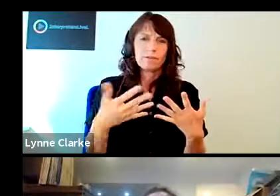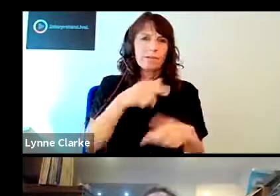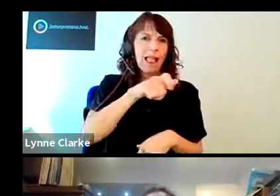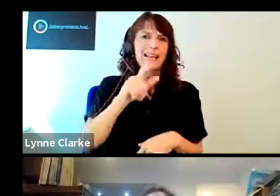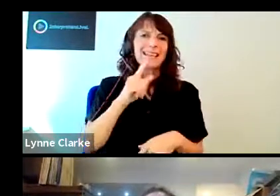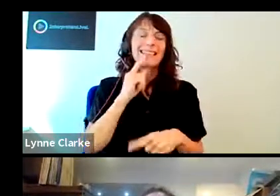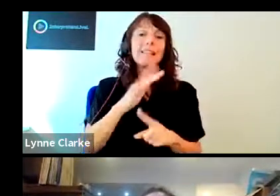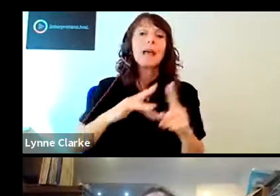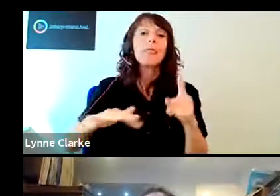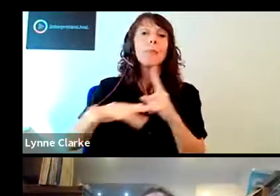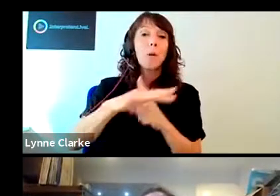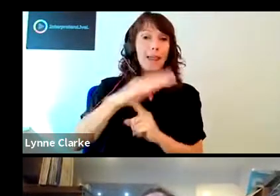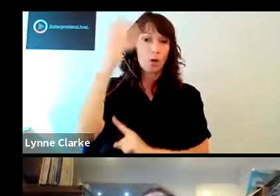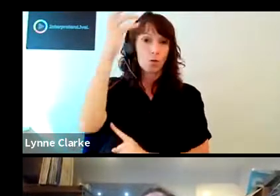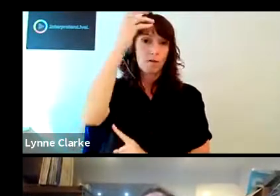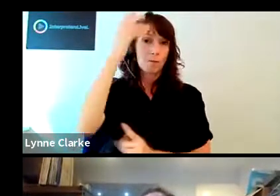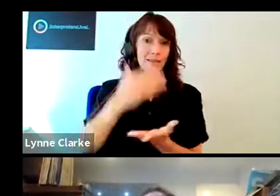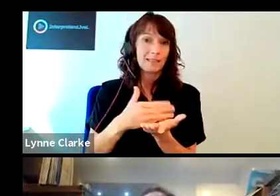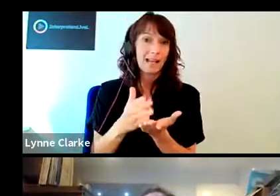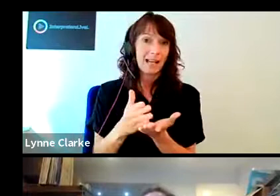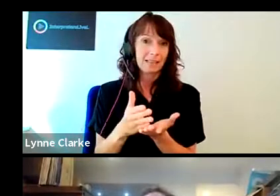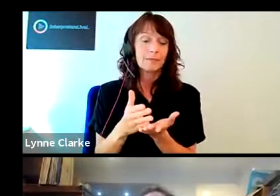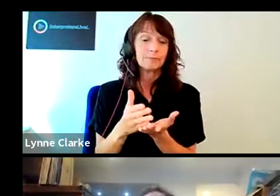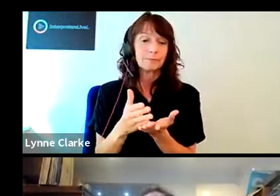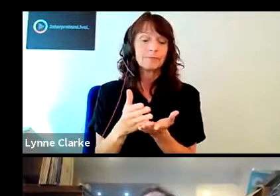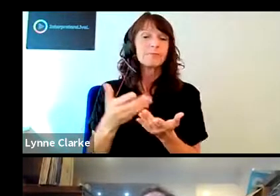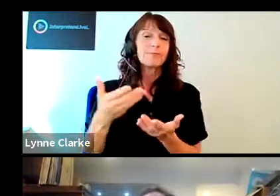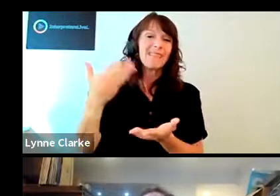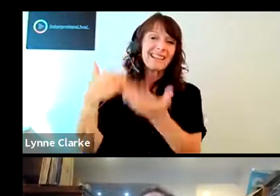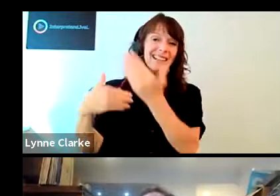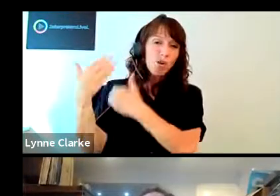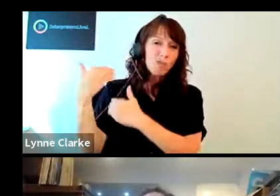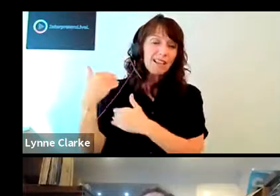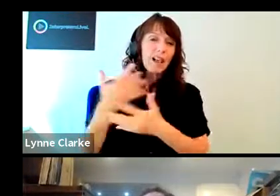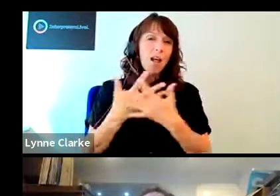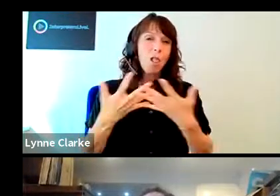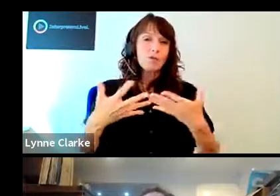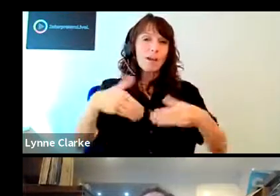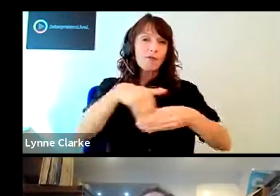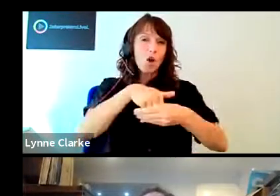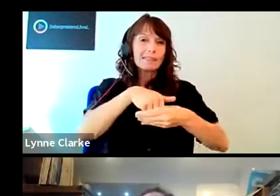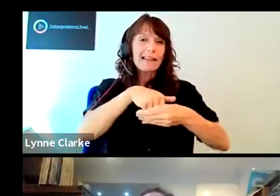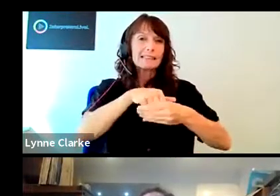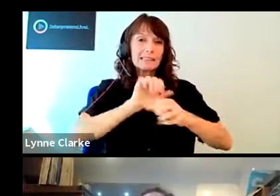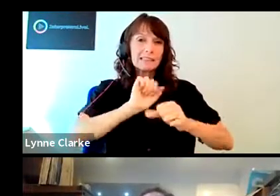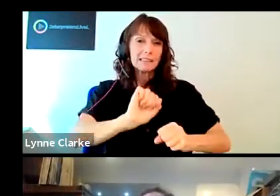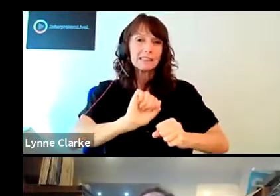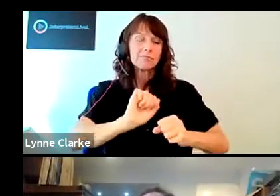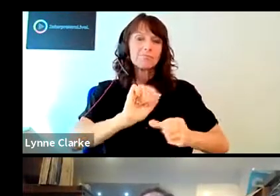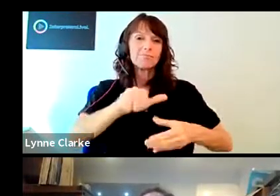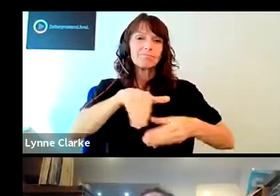and in the public sector, historically, a lot of content will sit within documents like PDF.